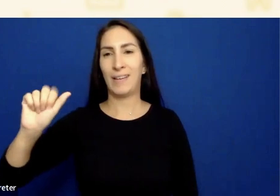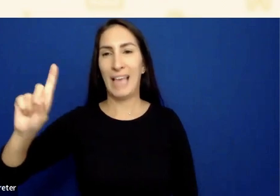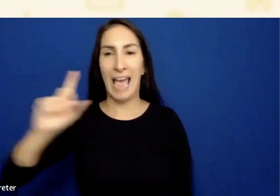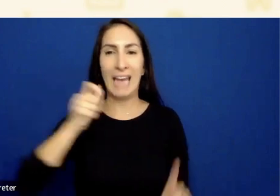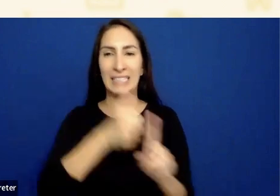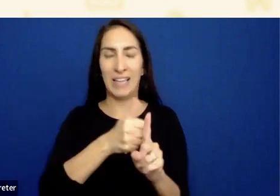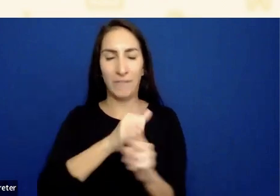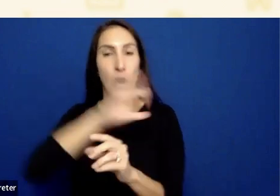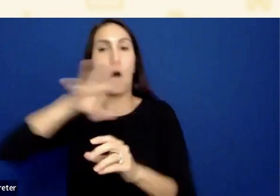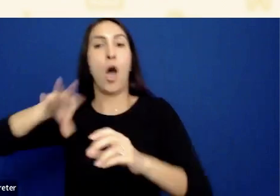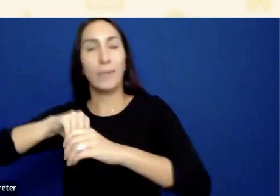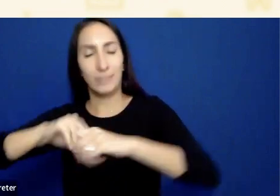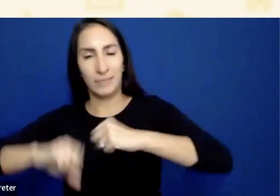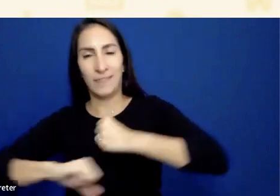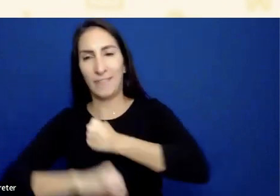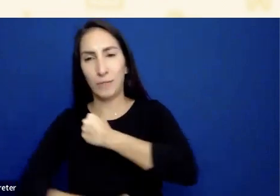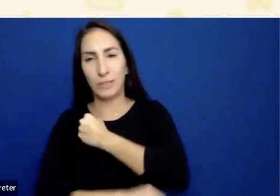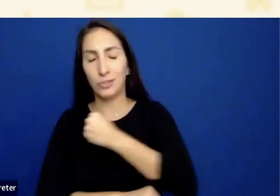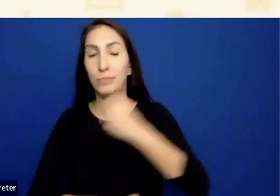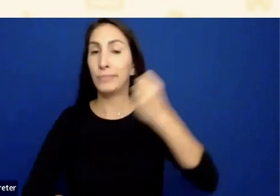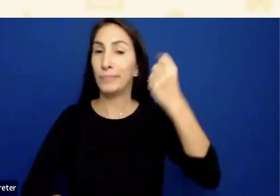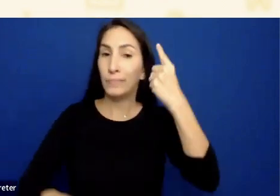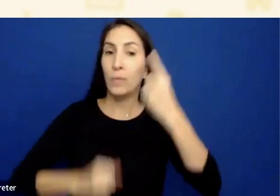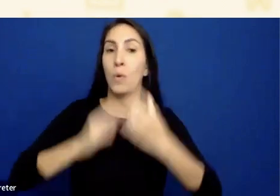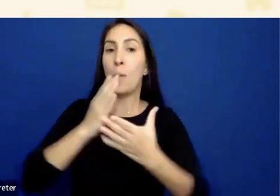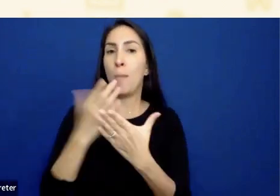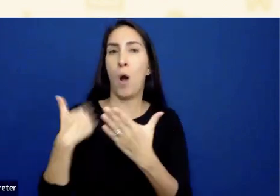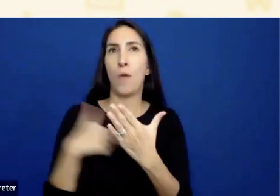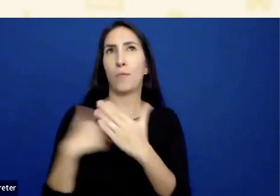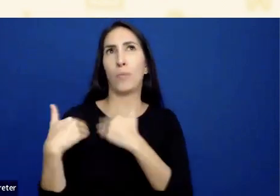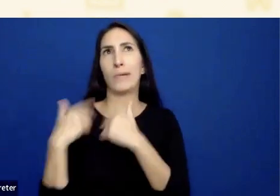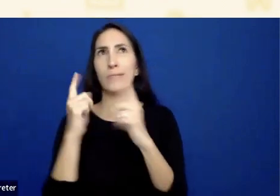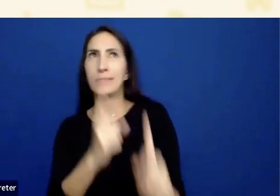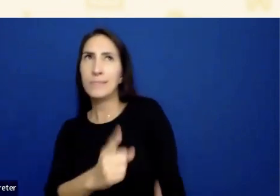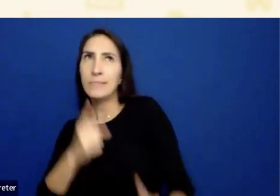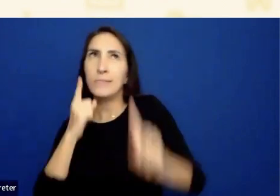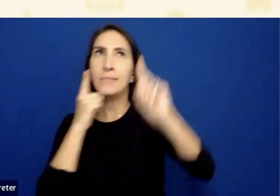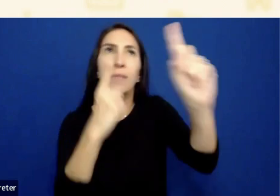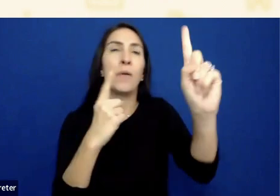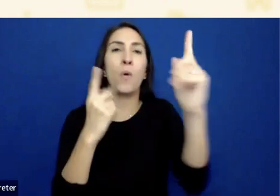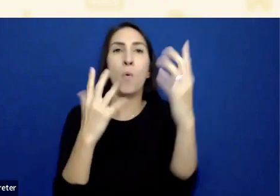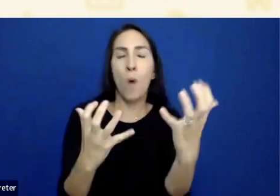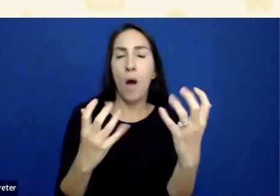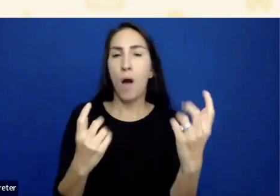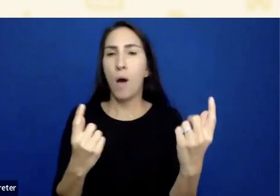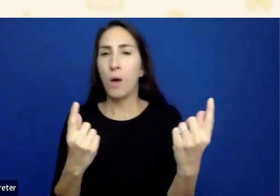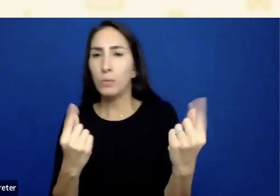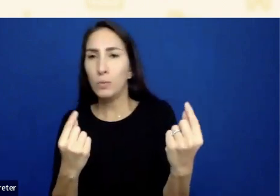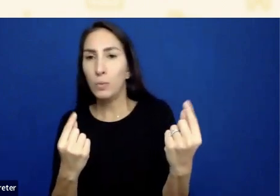to do and the mission is really to disrupt the culture